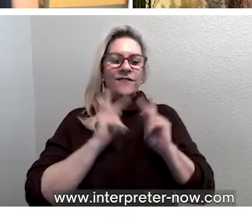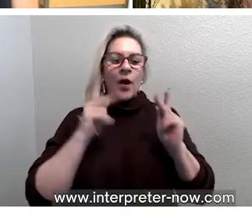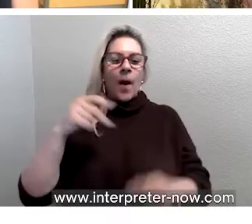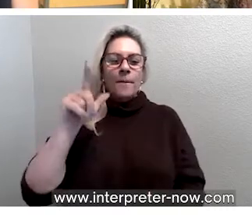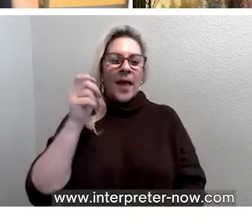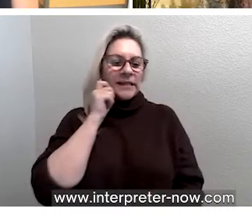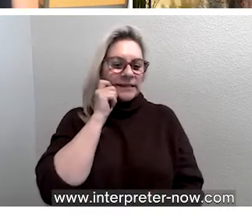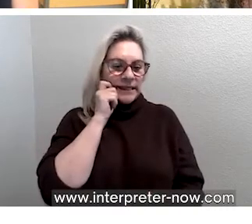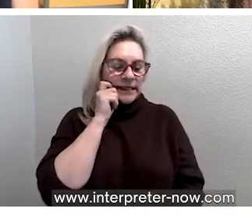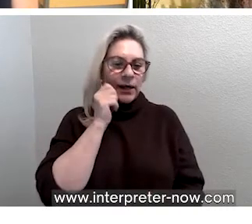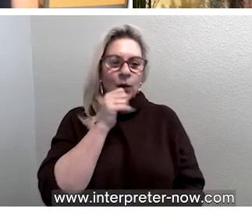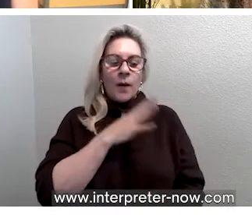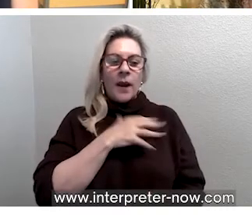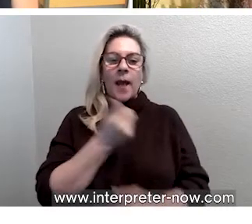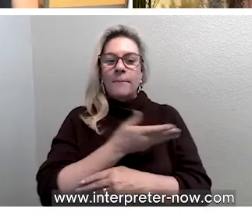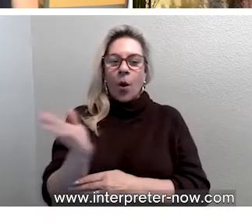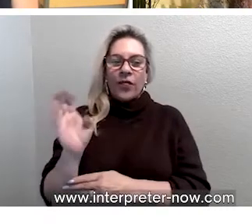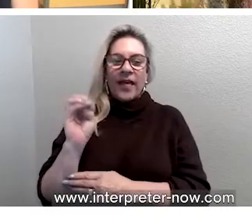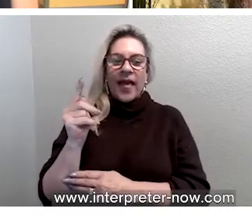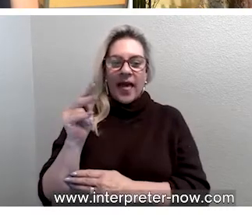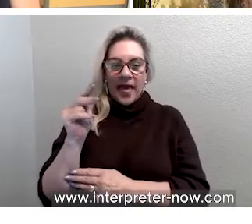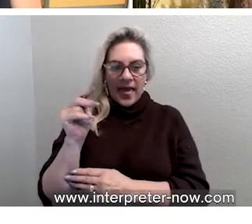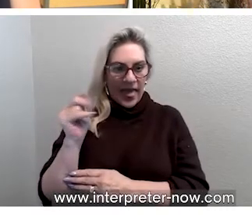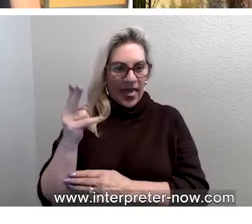I'm multi-ethnic but I have hazel eyes.